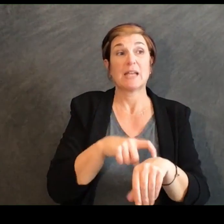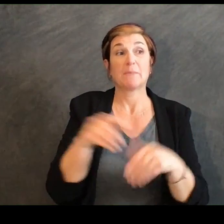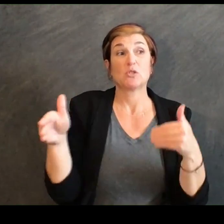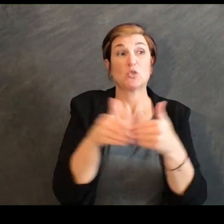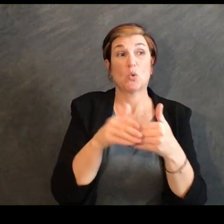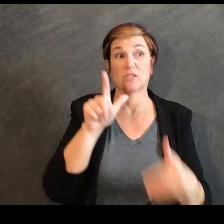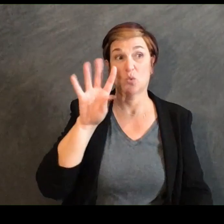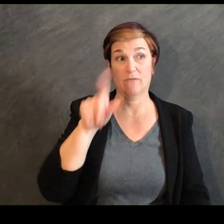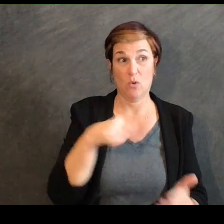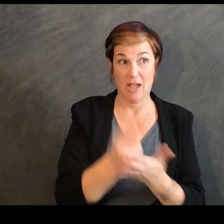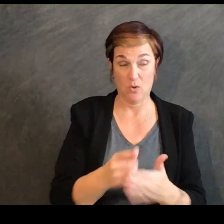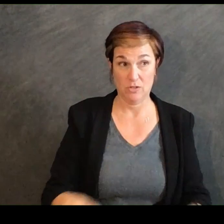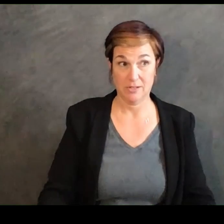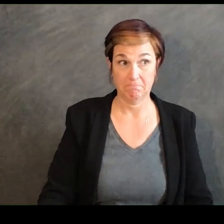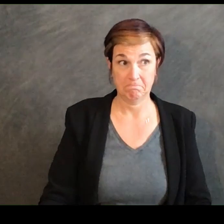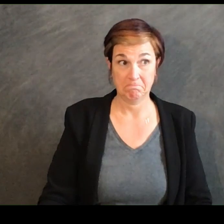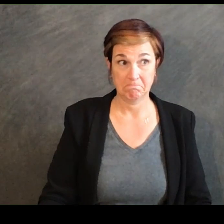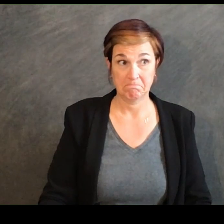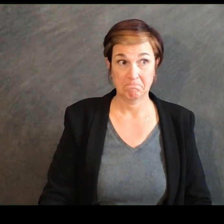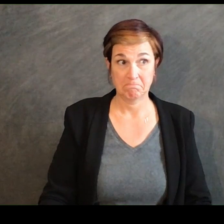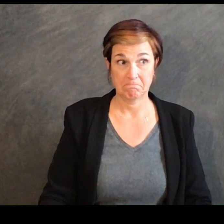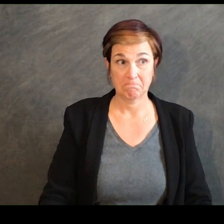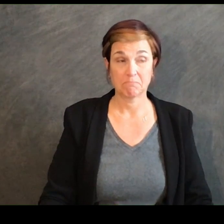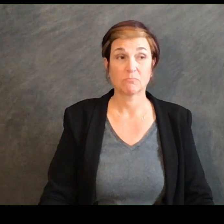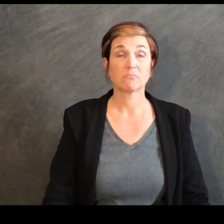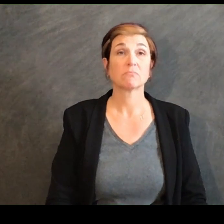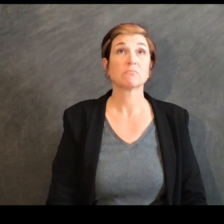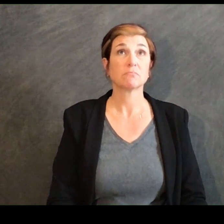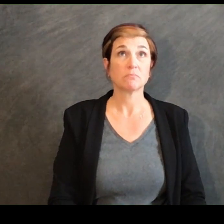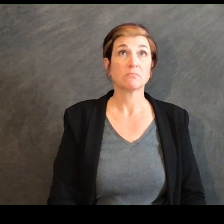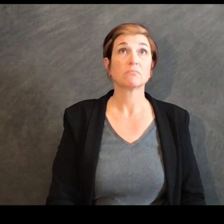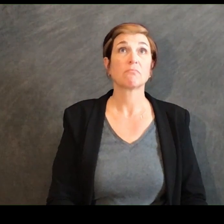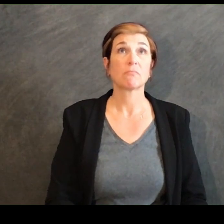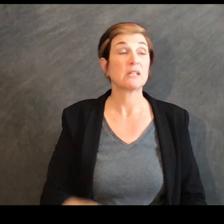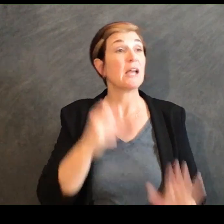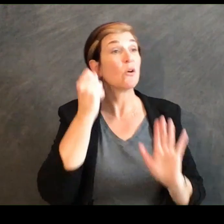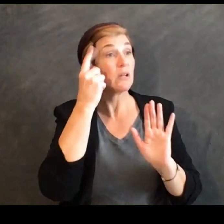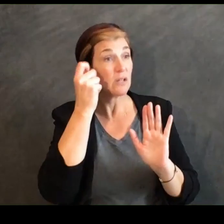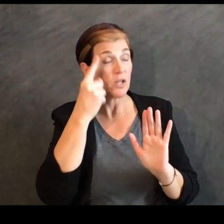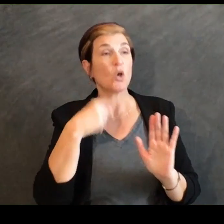these are not point-of-care tests we are working on point-of-care tests but we